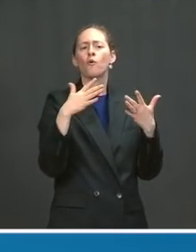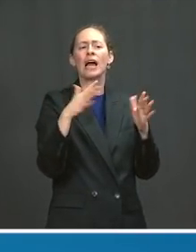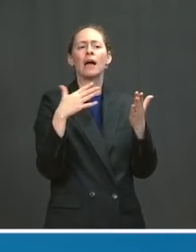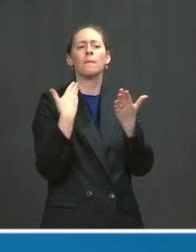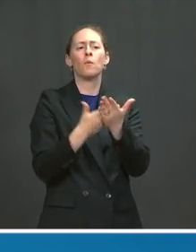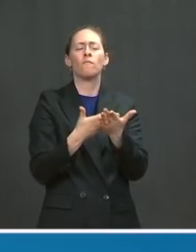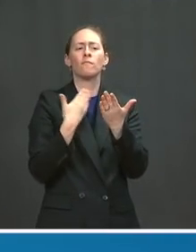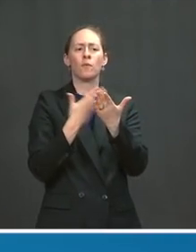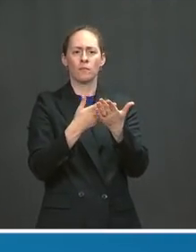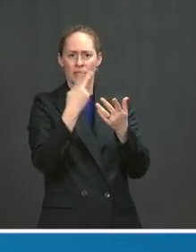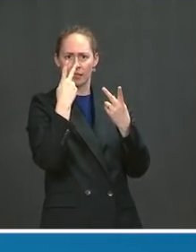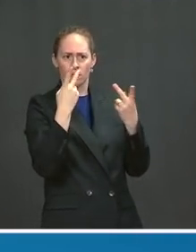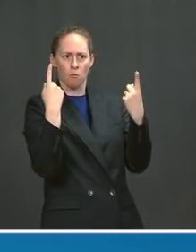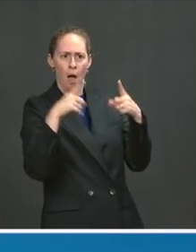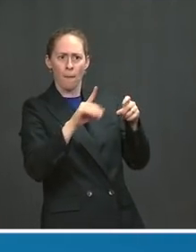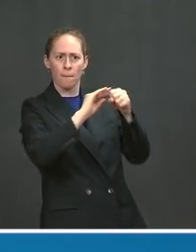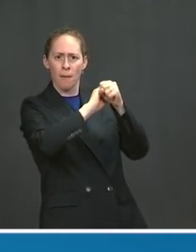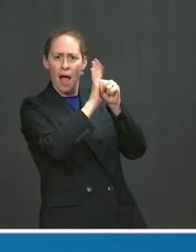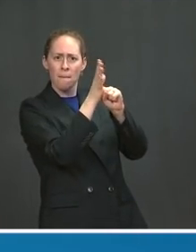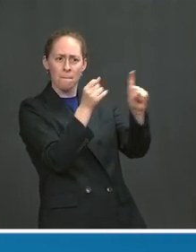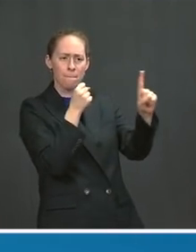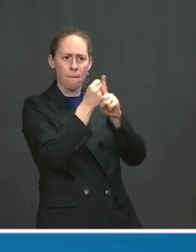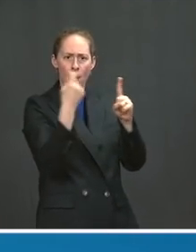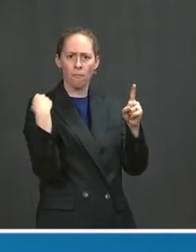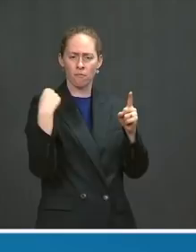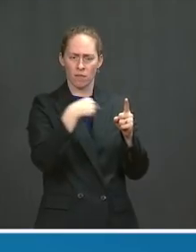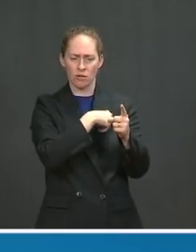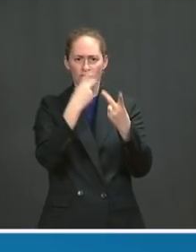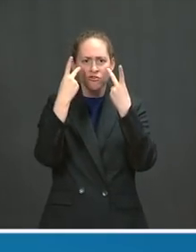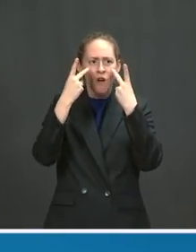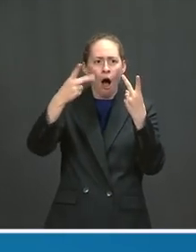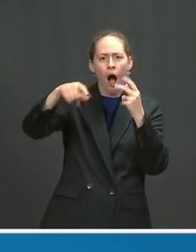how members of our military helped vaccinate our nation,